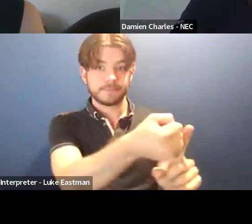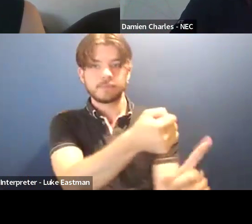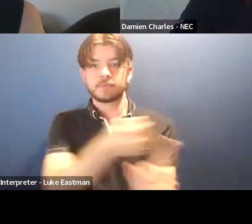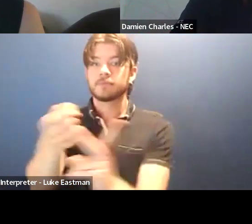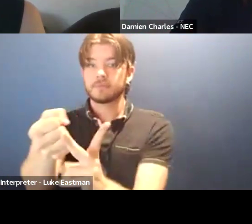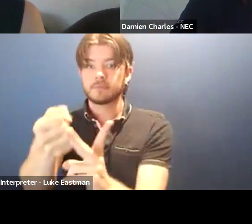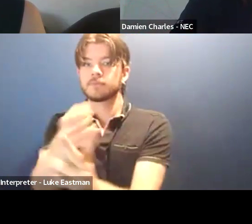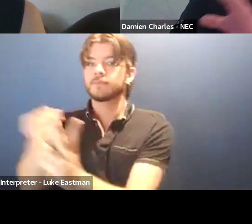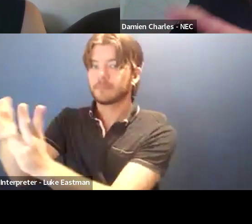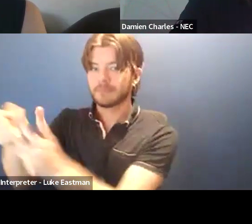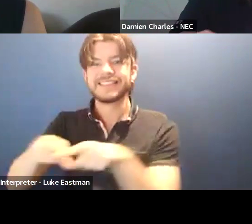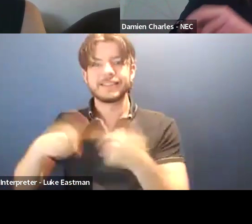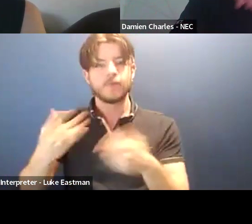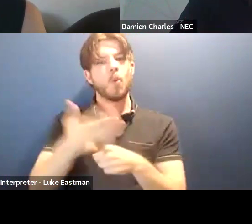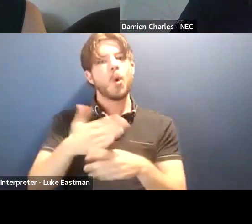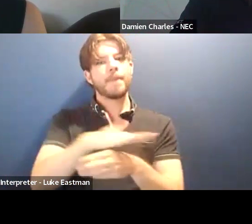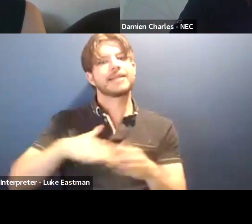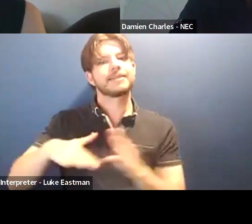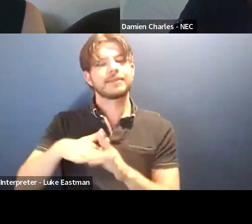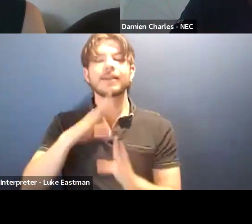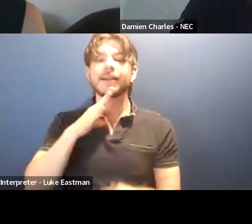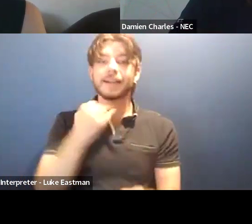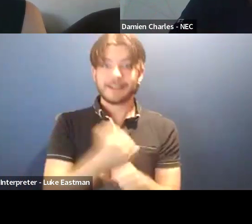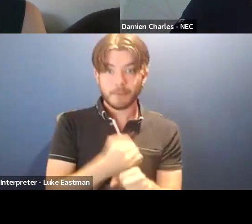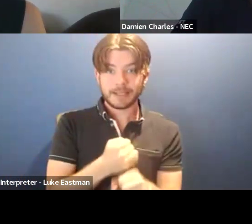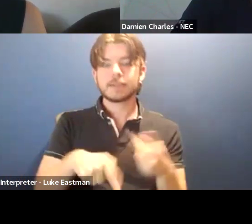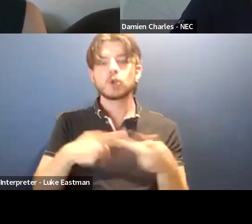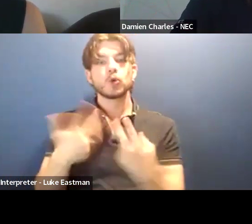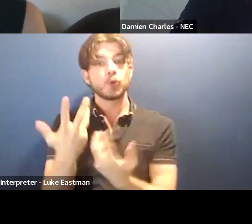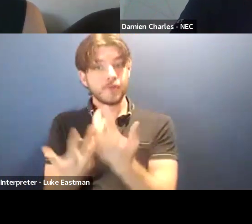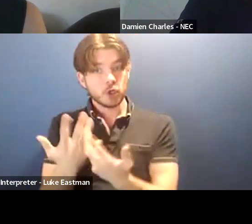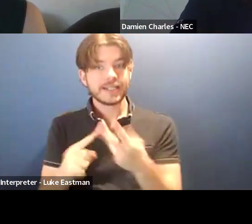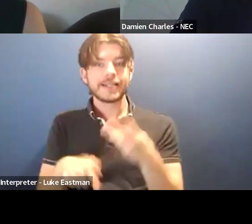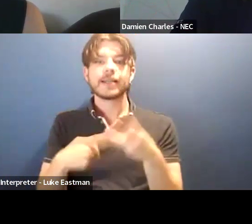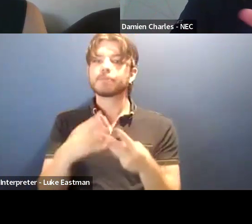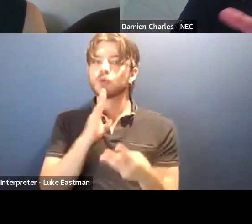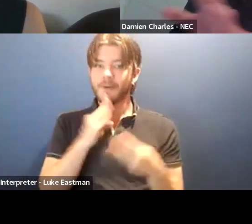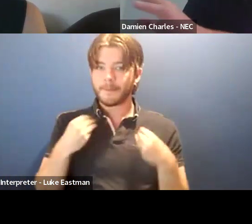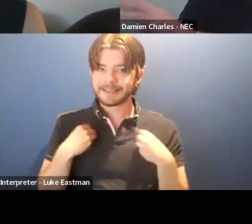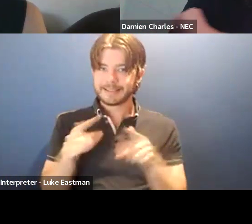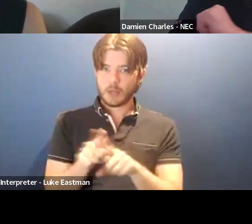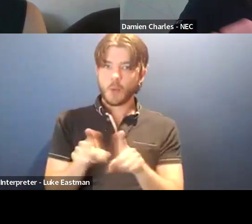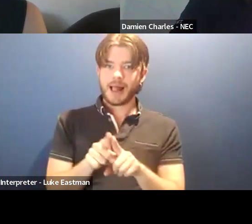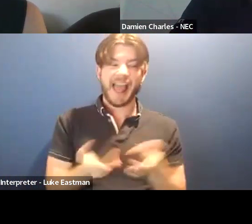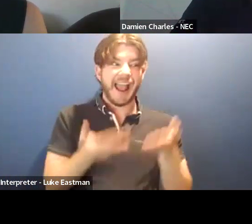including government university but also private enterprise and giving them